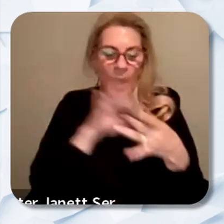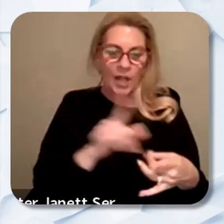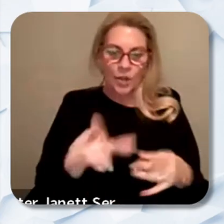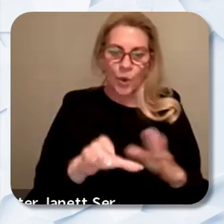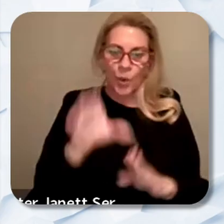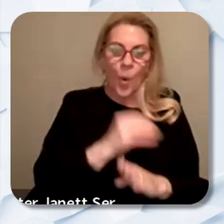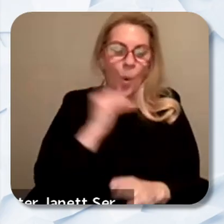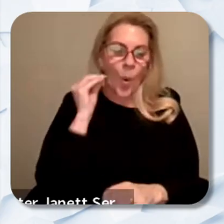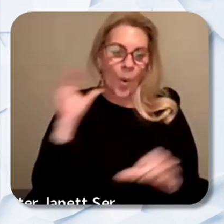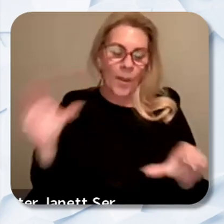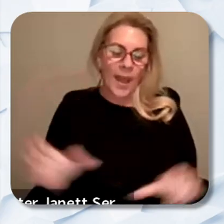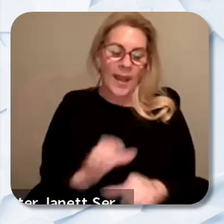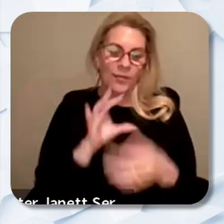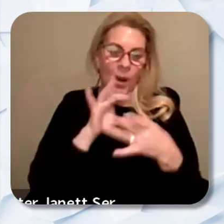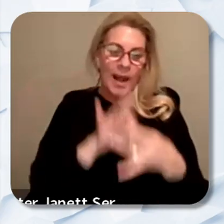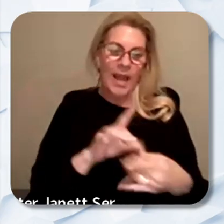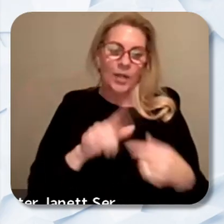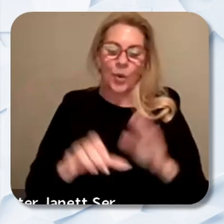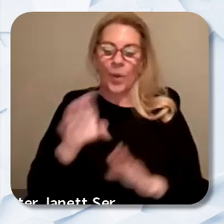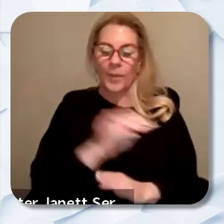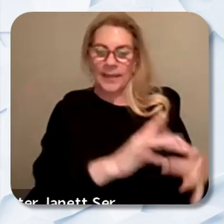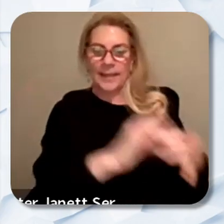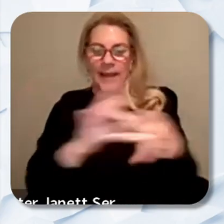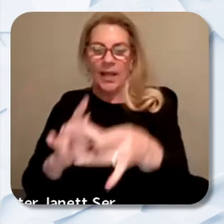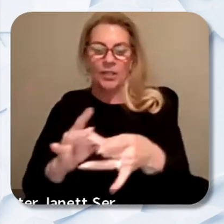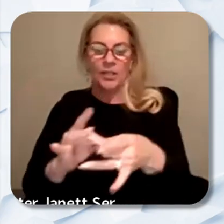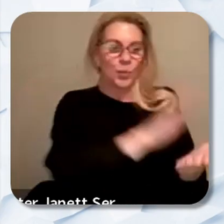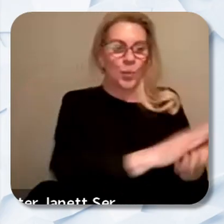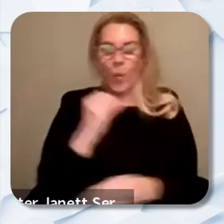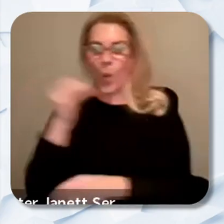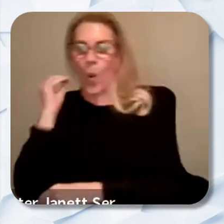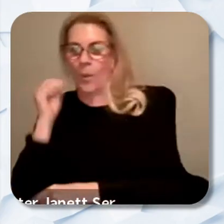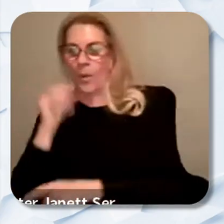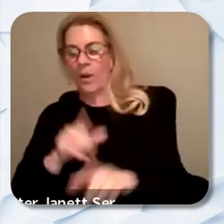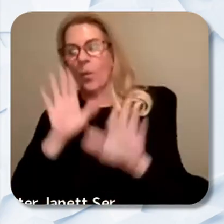activities related to to the curriculum to tie school and home together. Such awesome strategies.